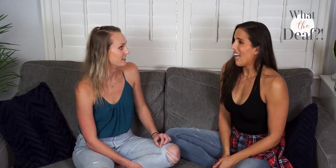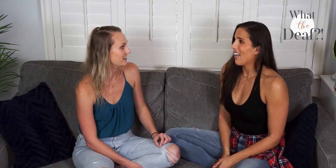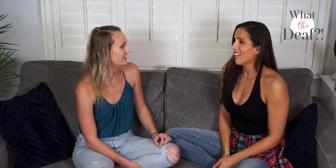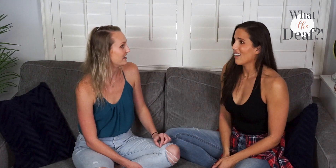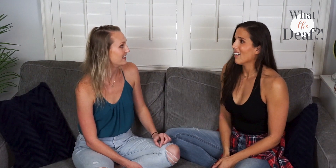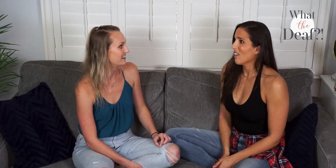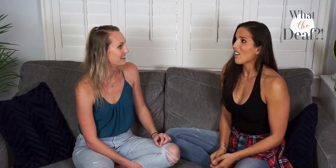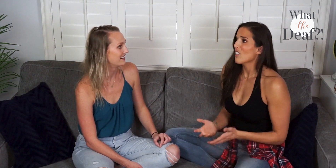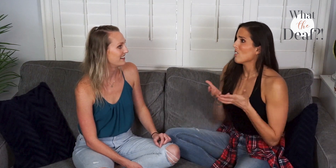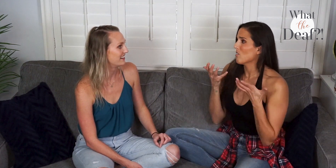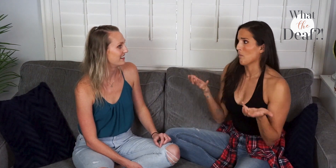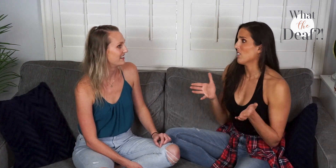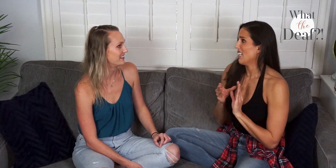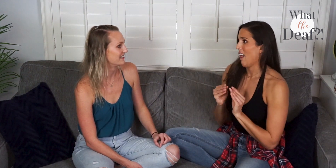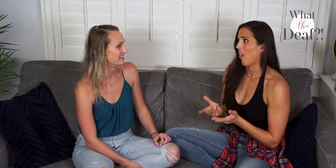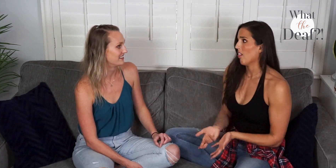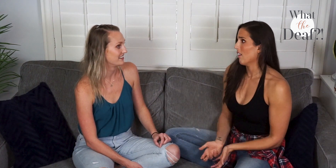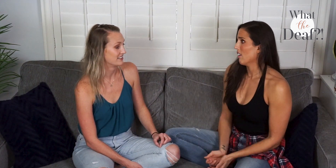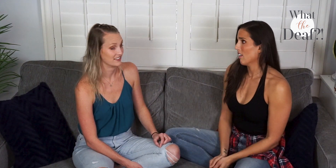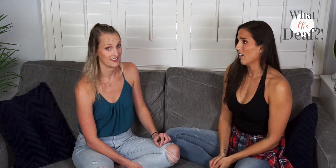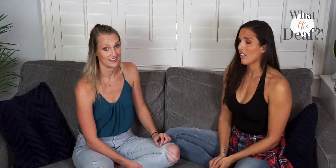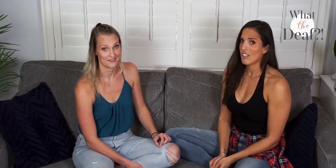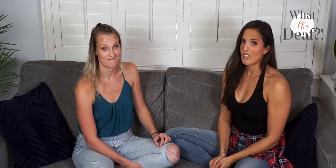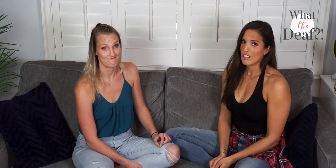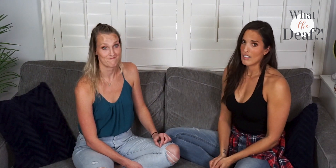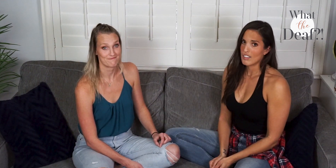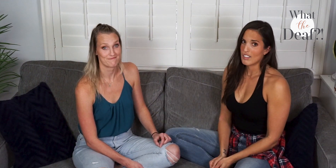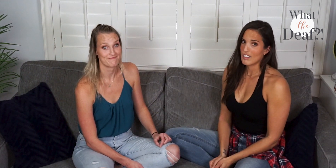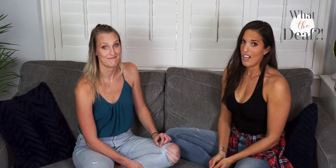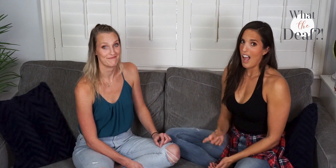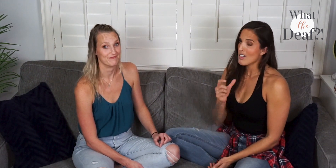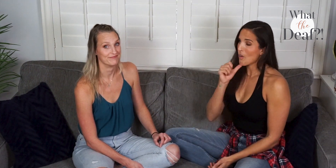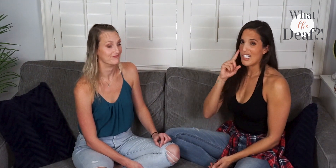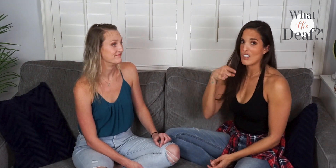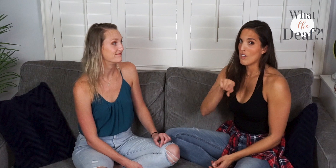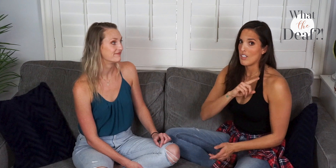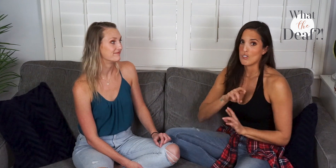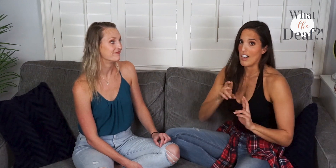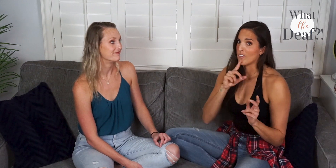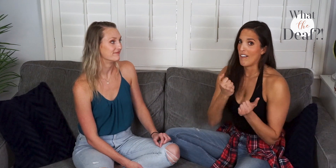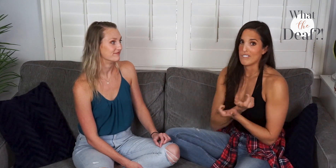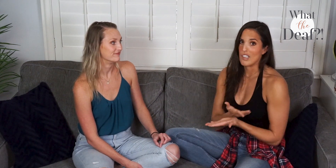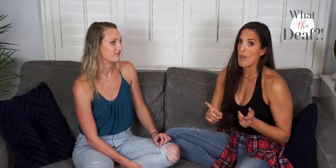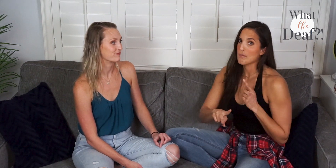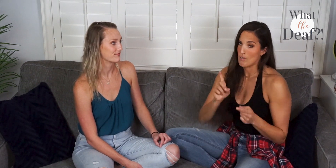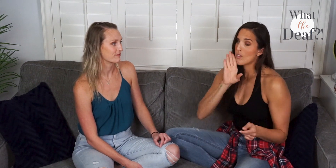Yeah. I mean, there's so much to tell. I don't think you all are ready for everything,